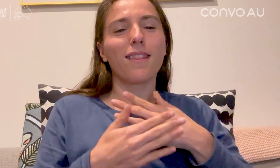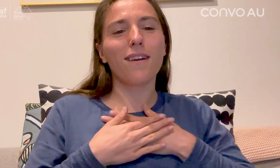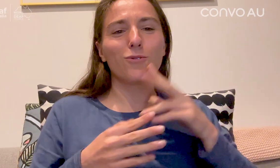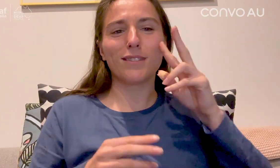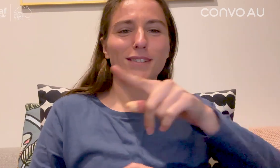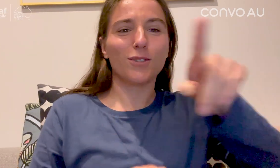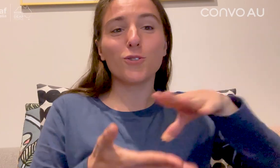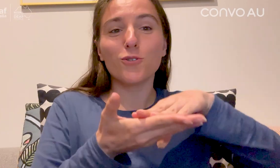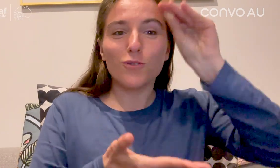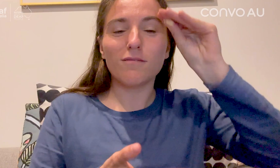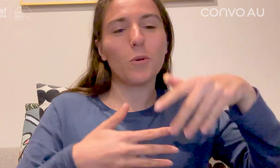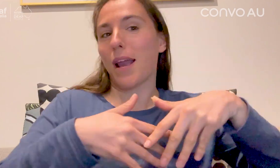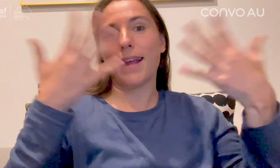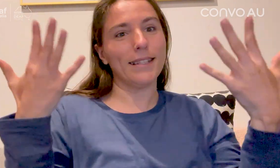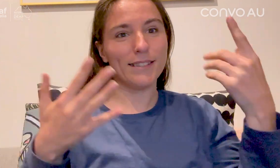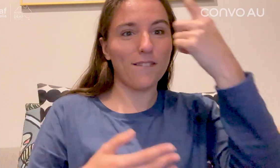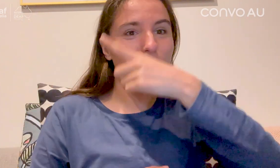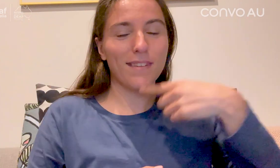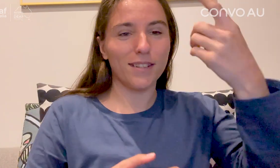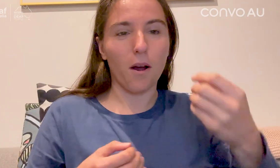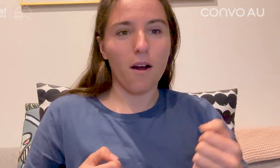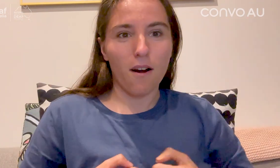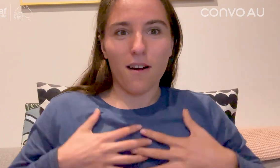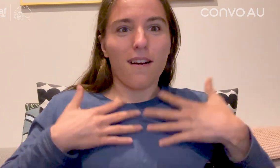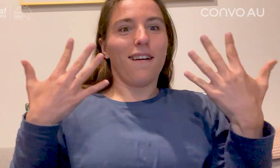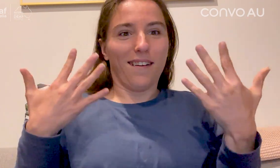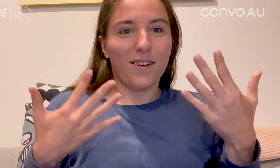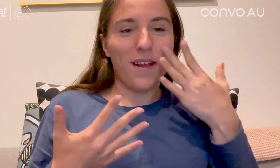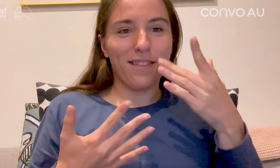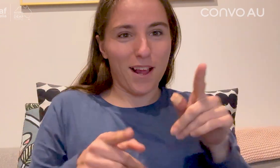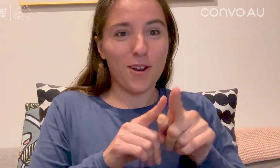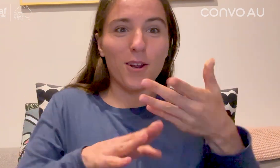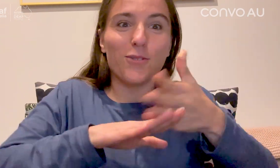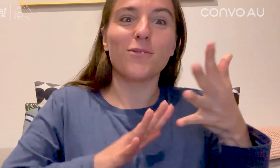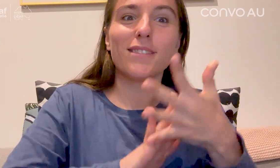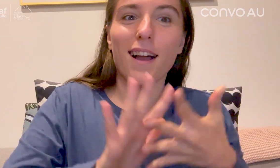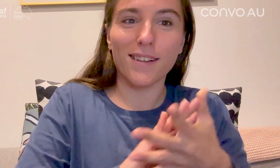Also, I love to see the look on the faces of students, or anyone, when they learn a new sign.